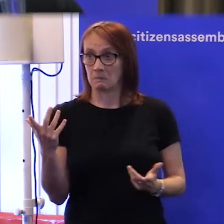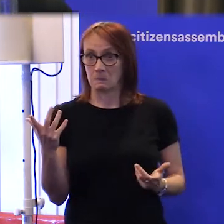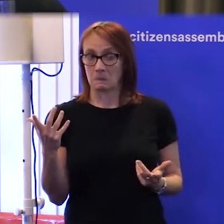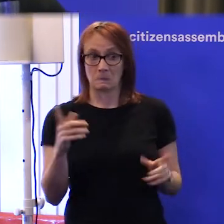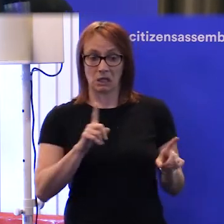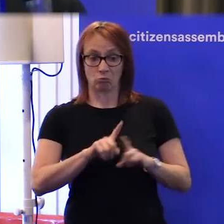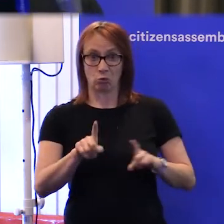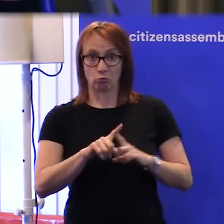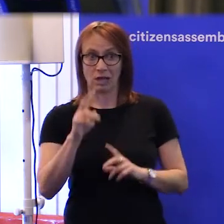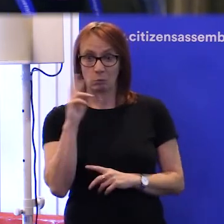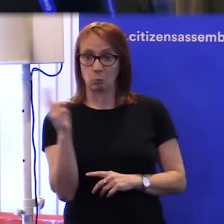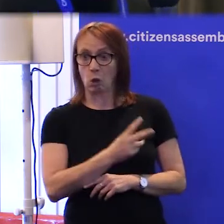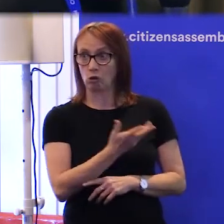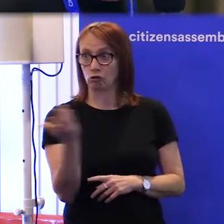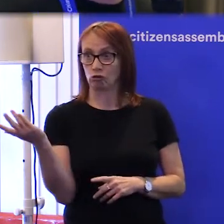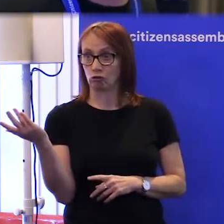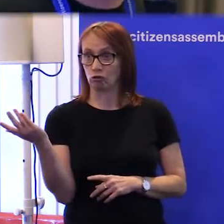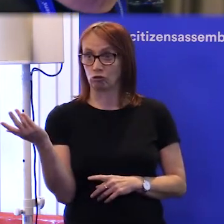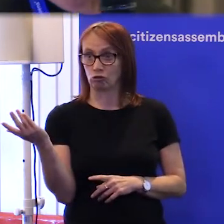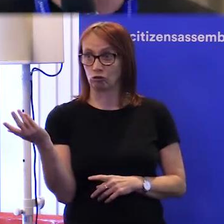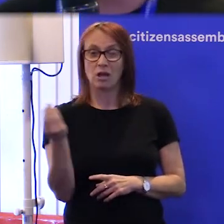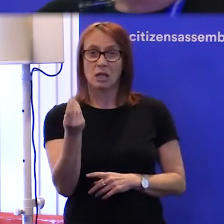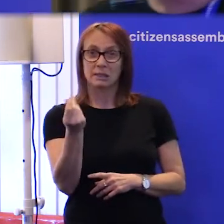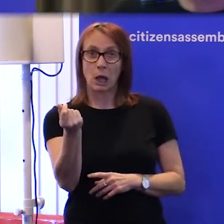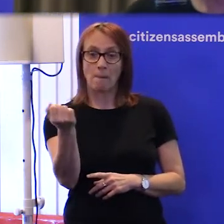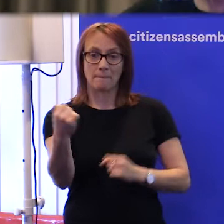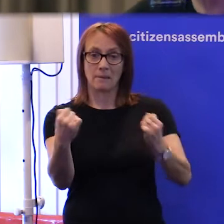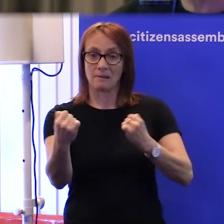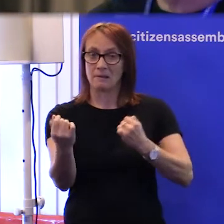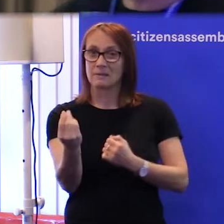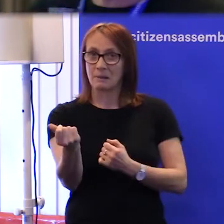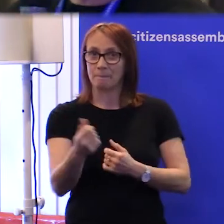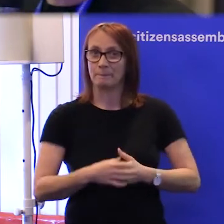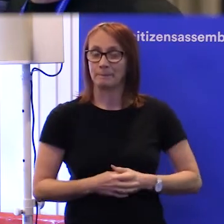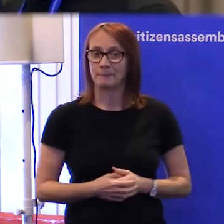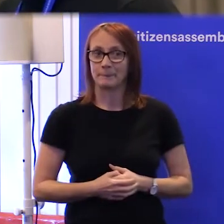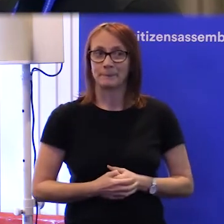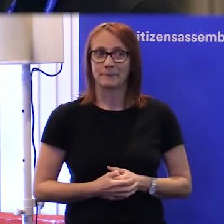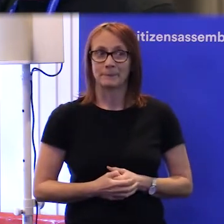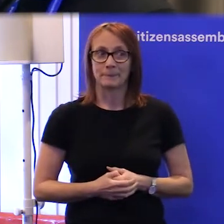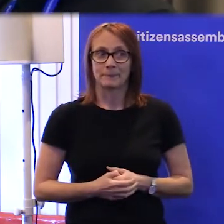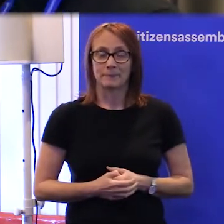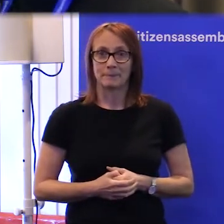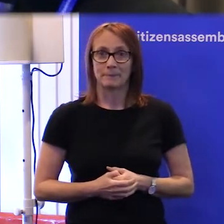get their news from different areas know yeah a few of you yeah and just it's not